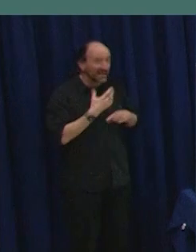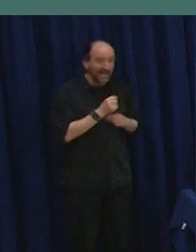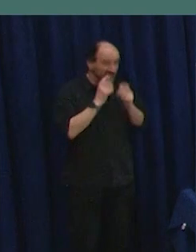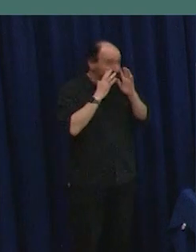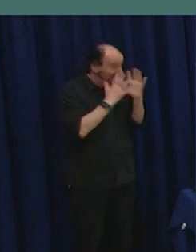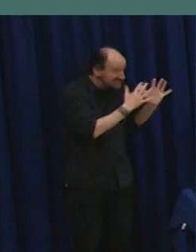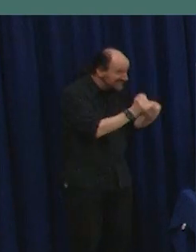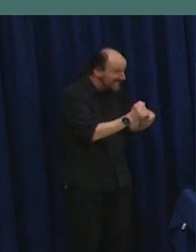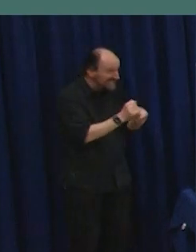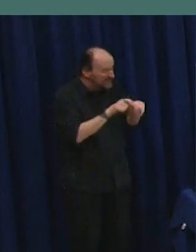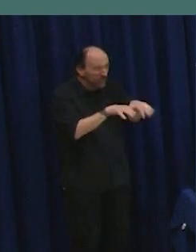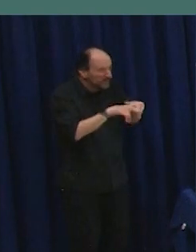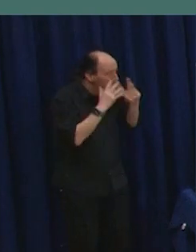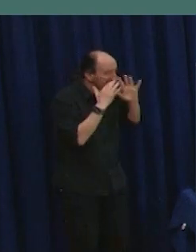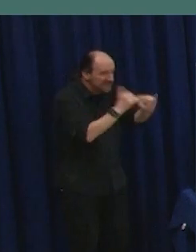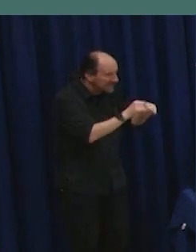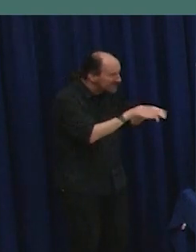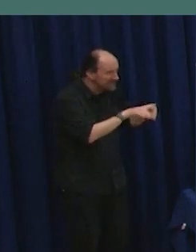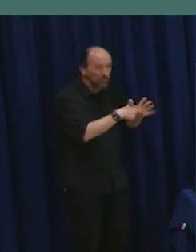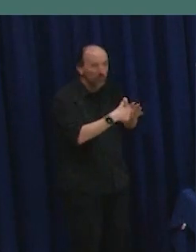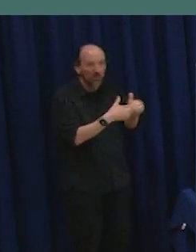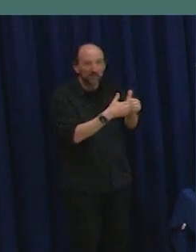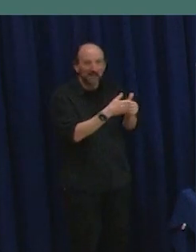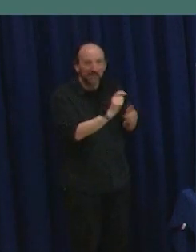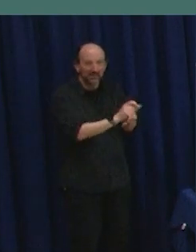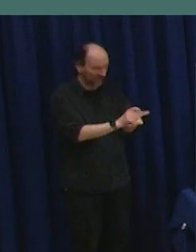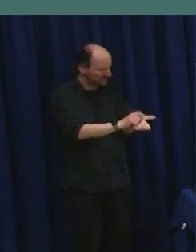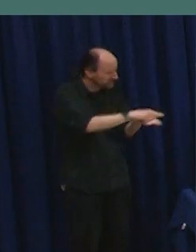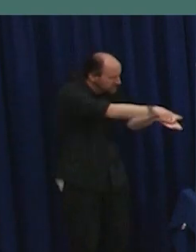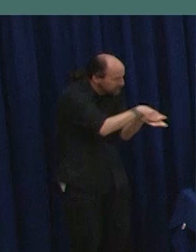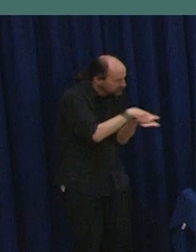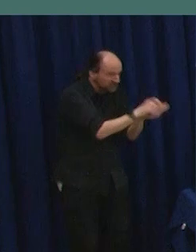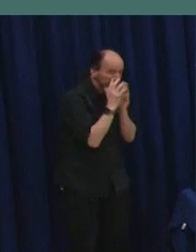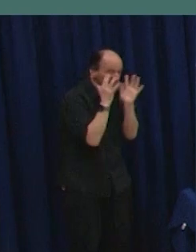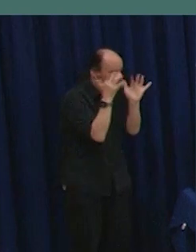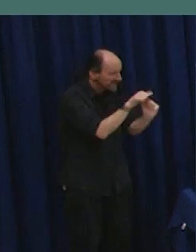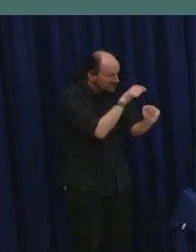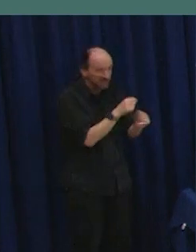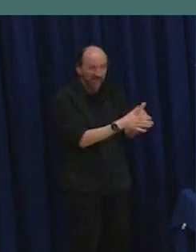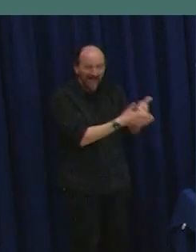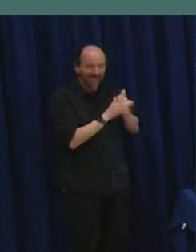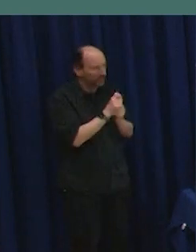tests or simpler paper and pencil ones, these can give extra helpful information; there's a really